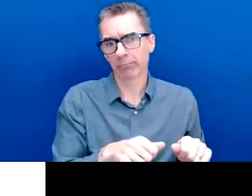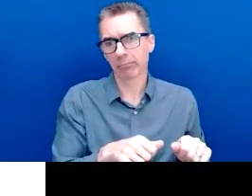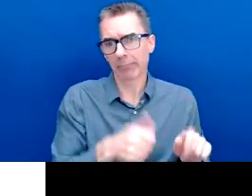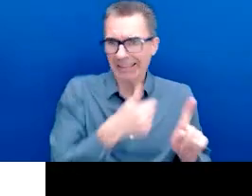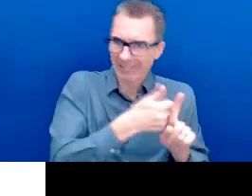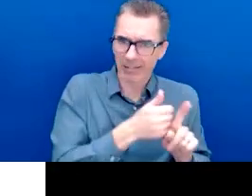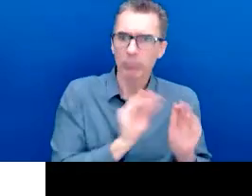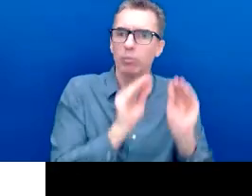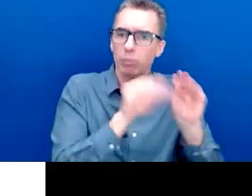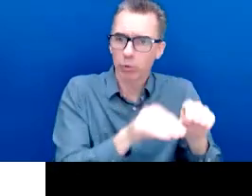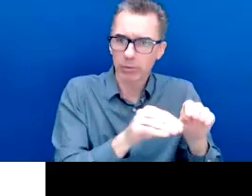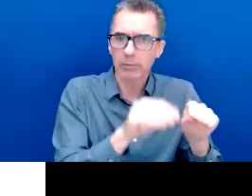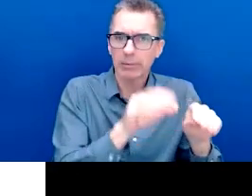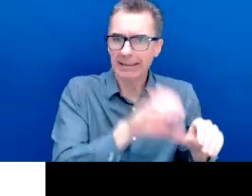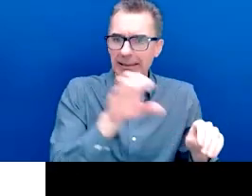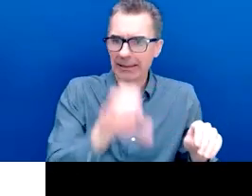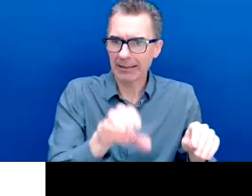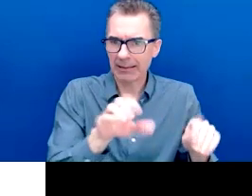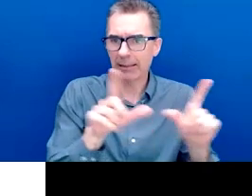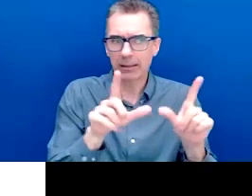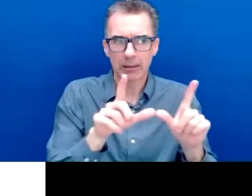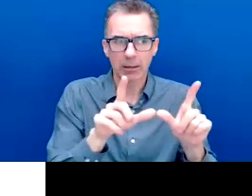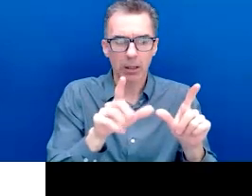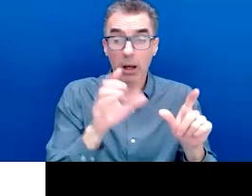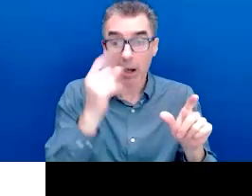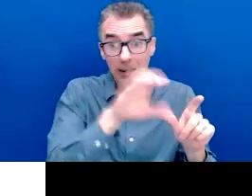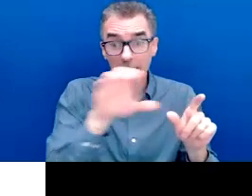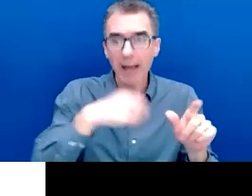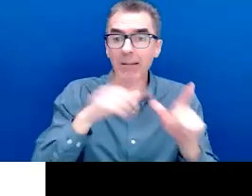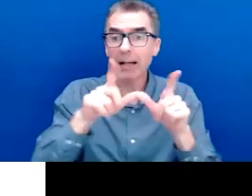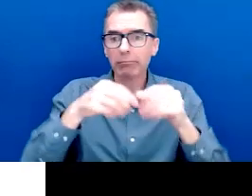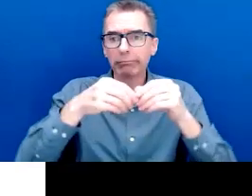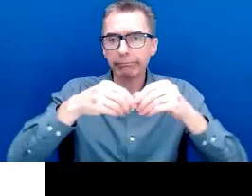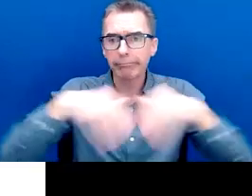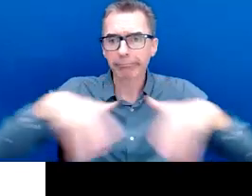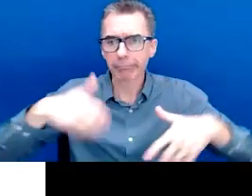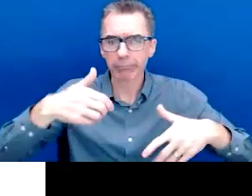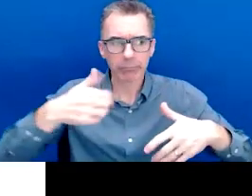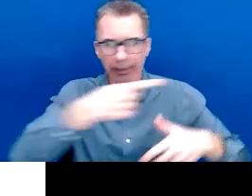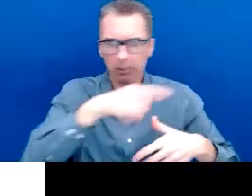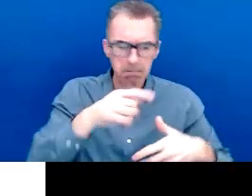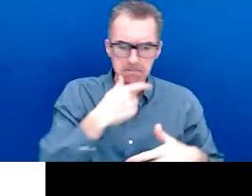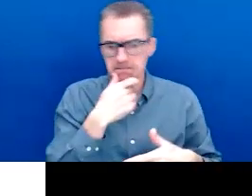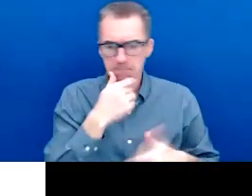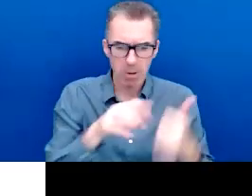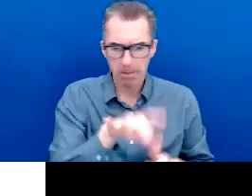And depending on what license they choose, that tells users what they can do with that material.